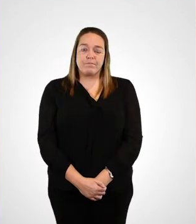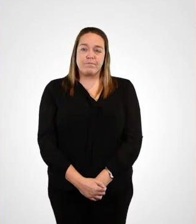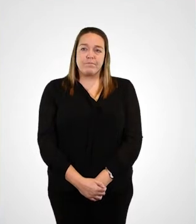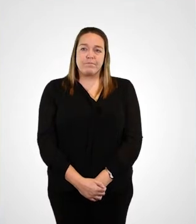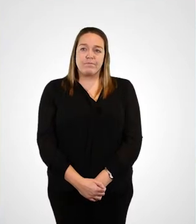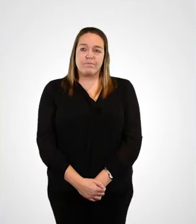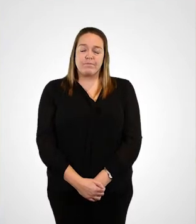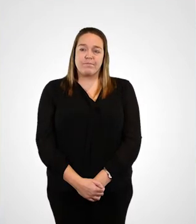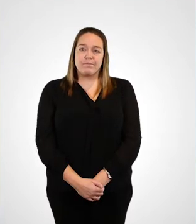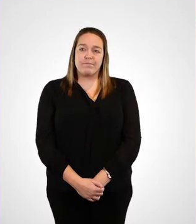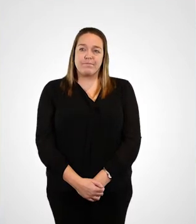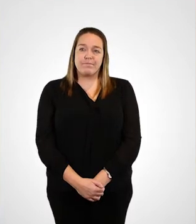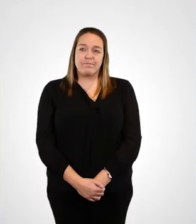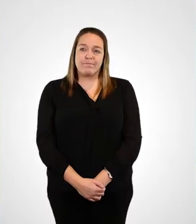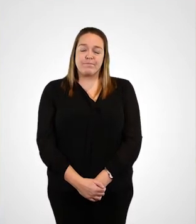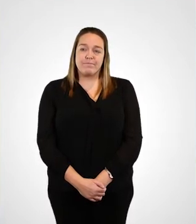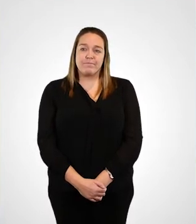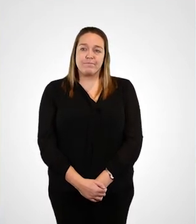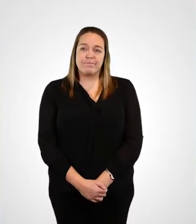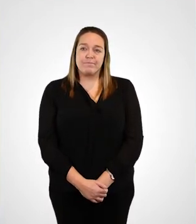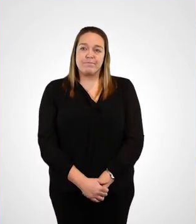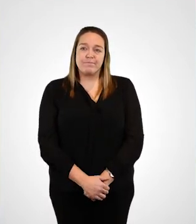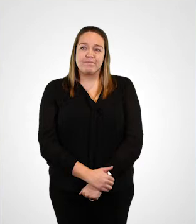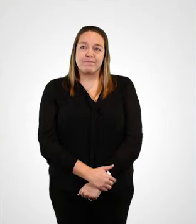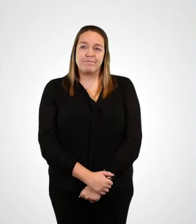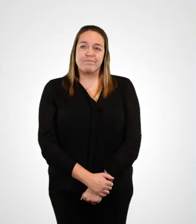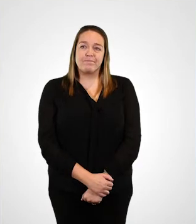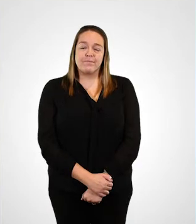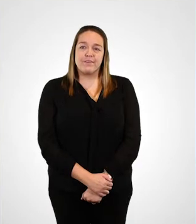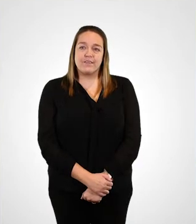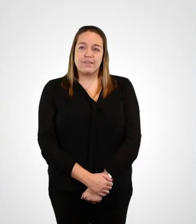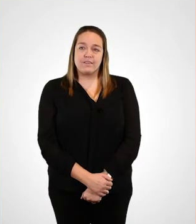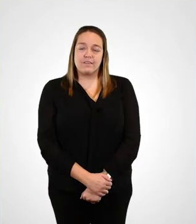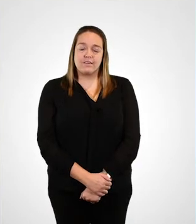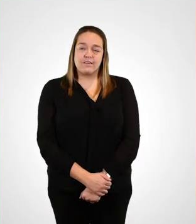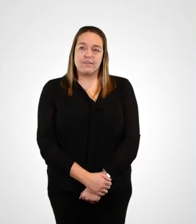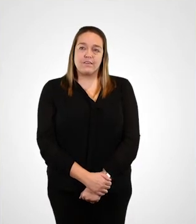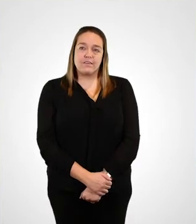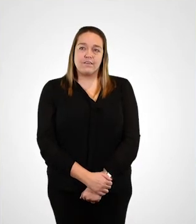I brought my doll. There's a doll in there for tell and show?